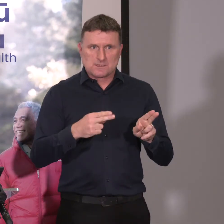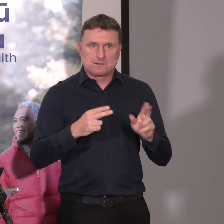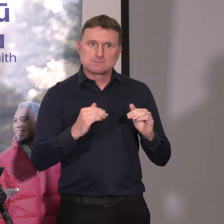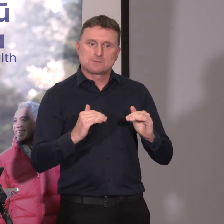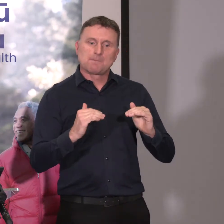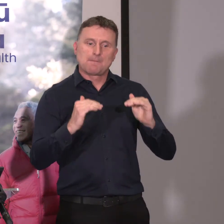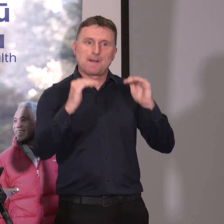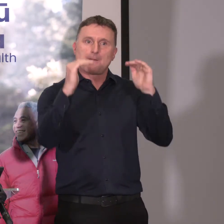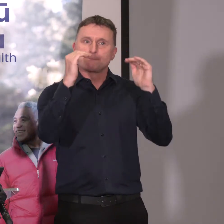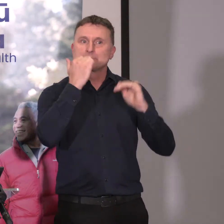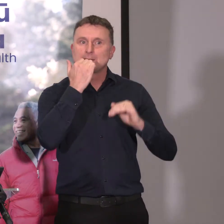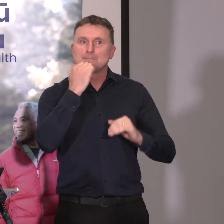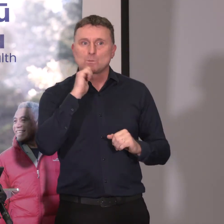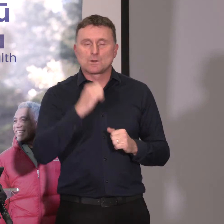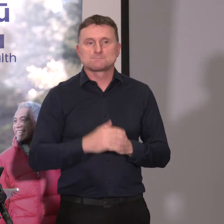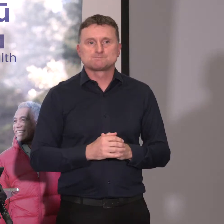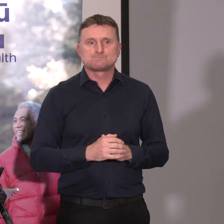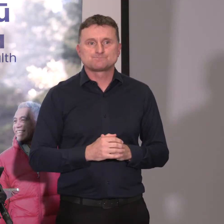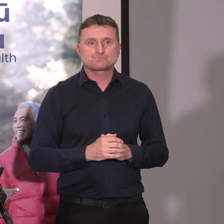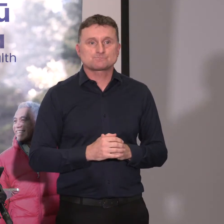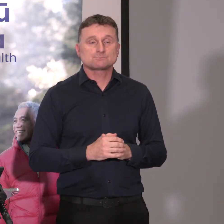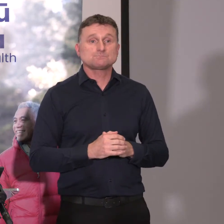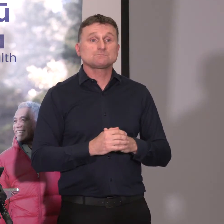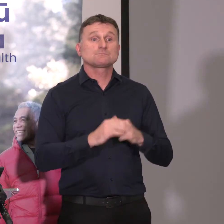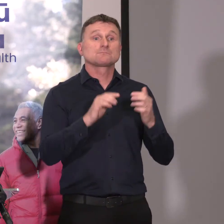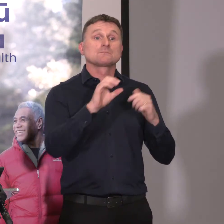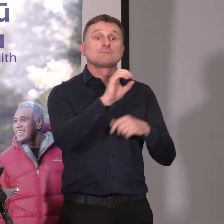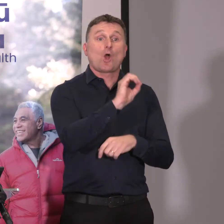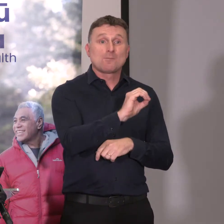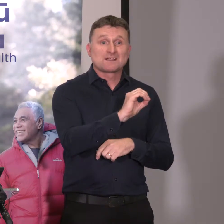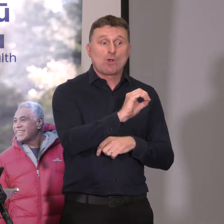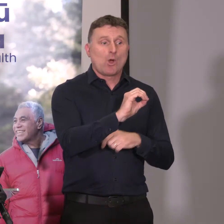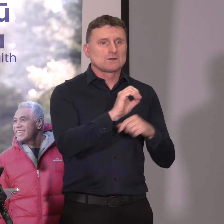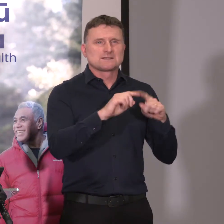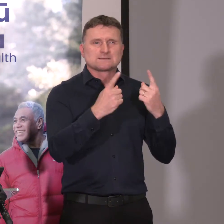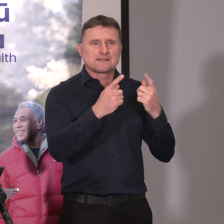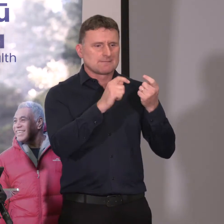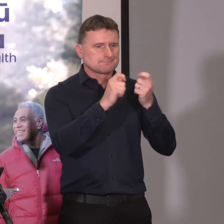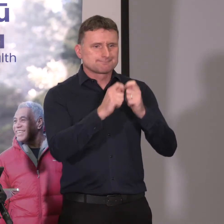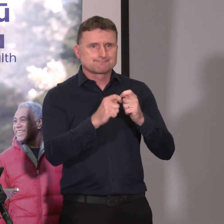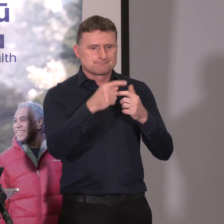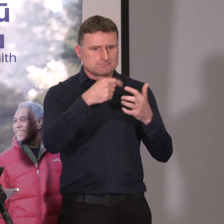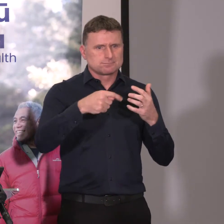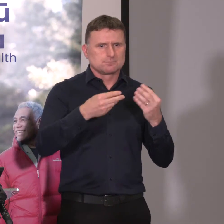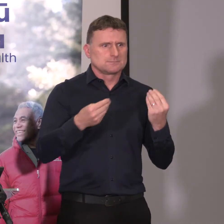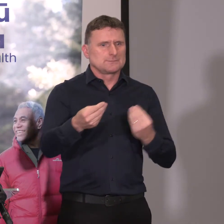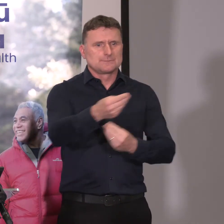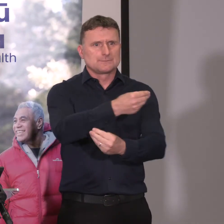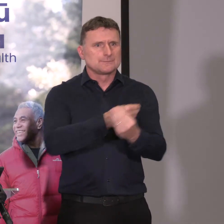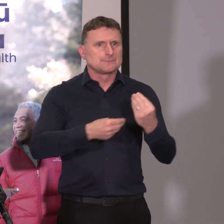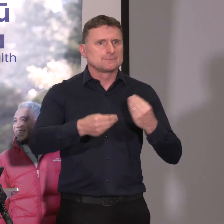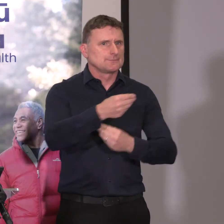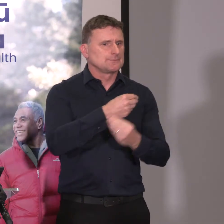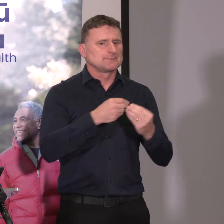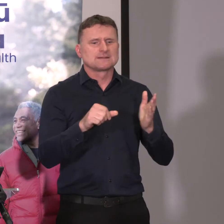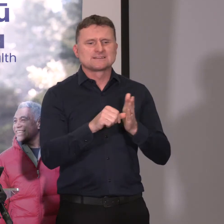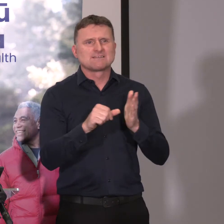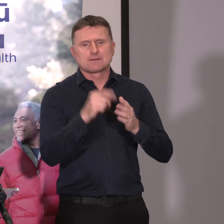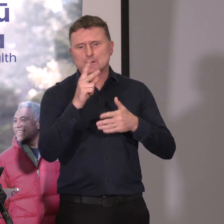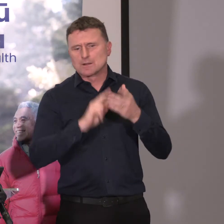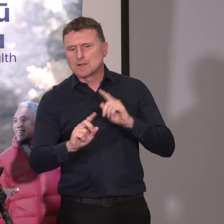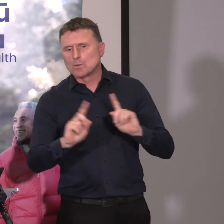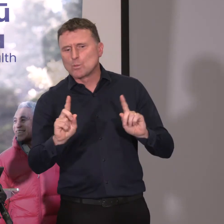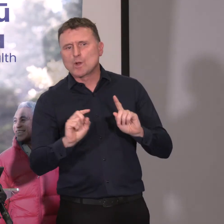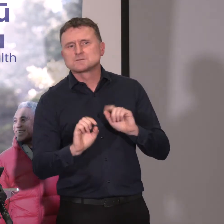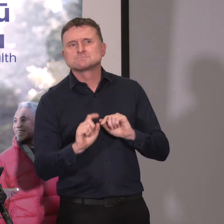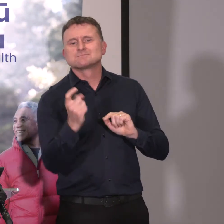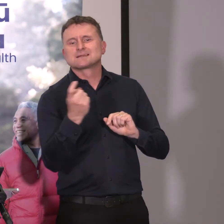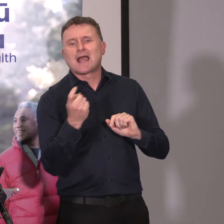the end of the. The mix of